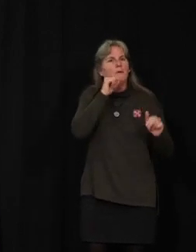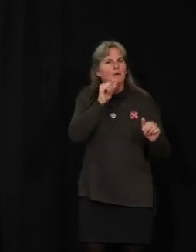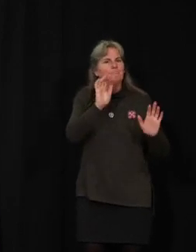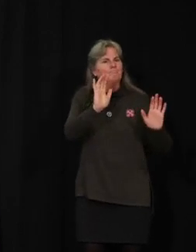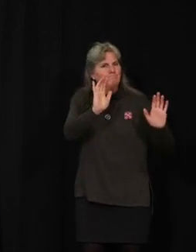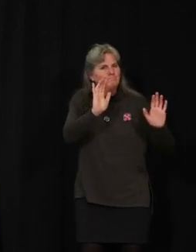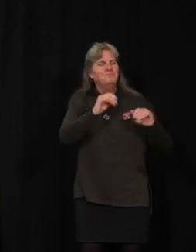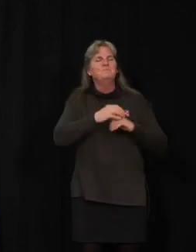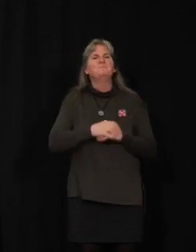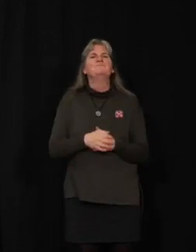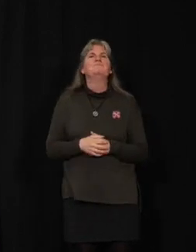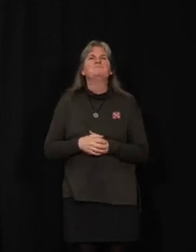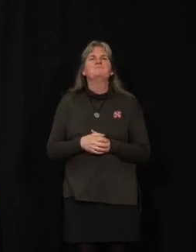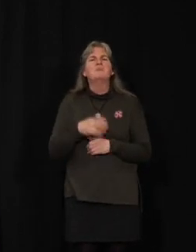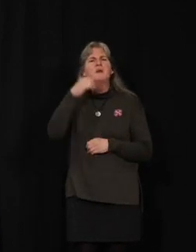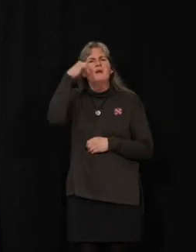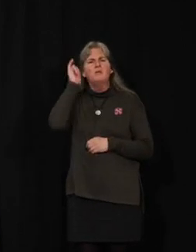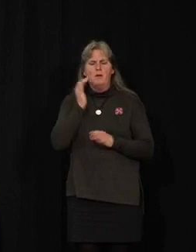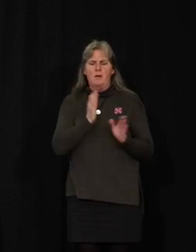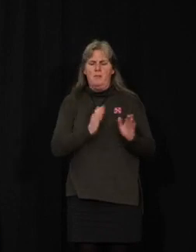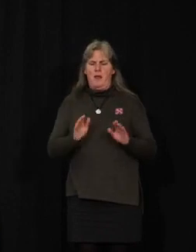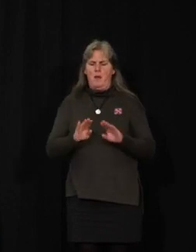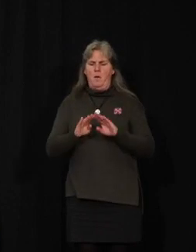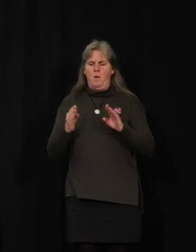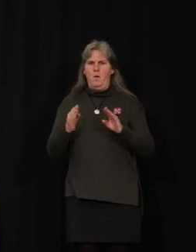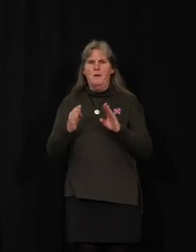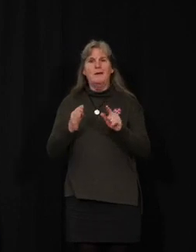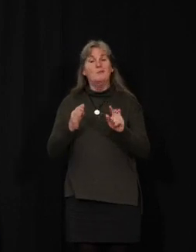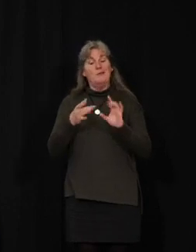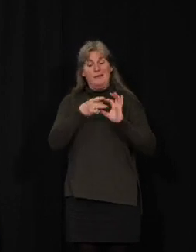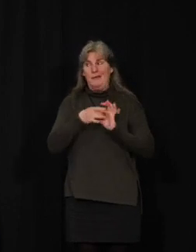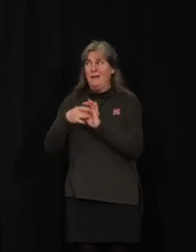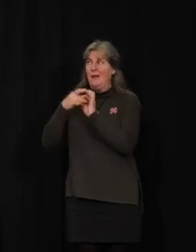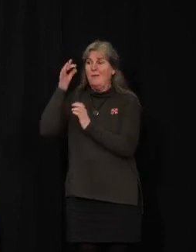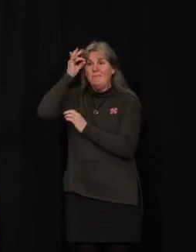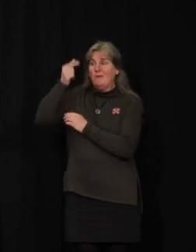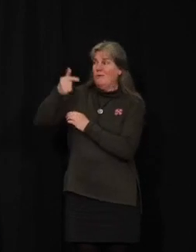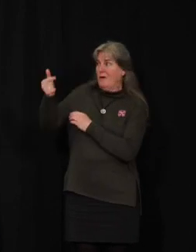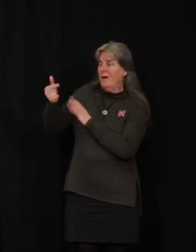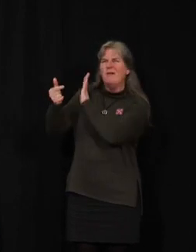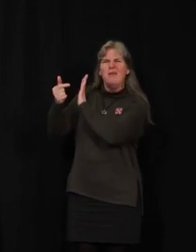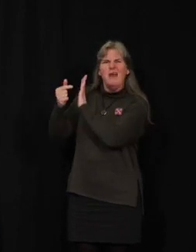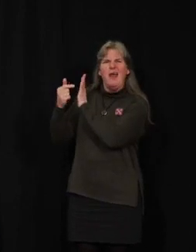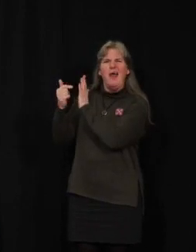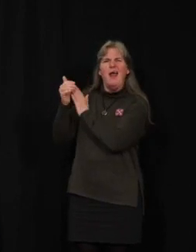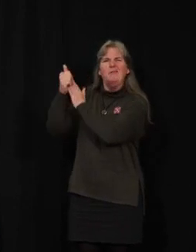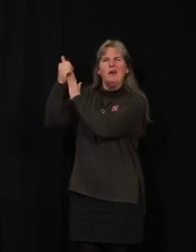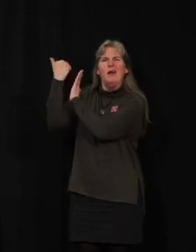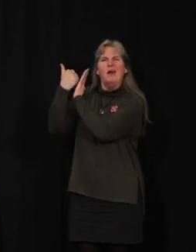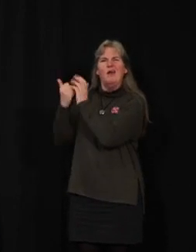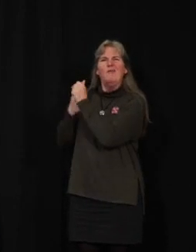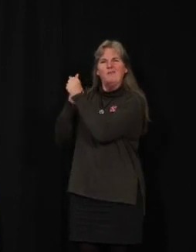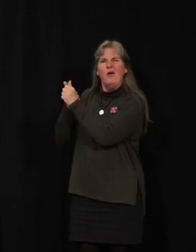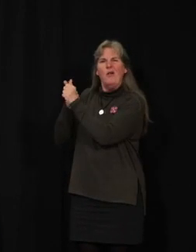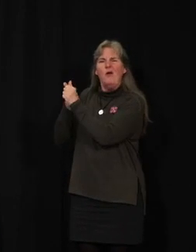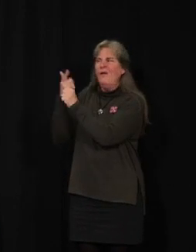Yukon's reopening plan is based on the national health framework and adapted to fit our territory's unique local econom.